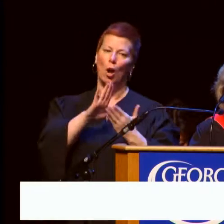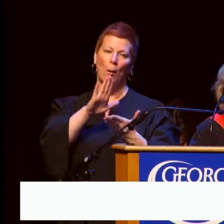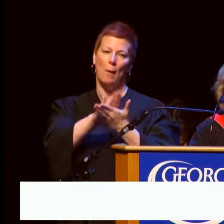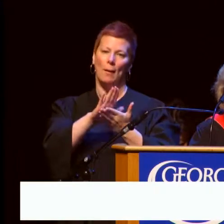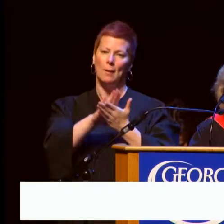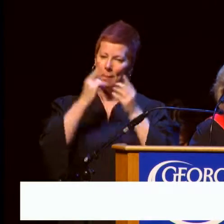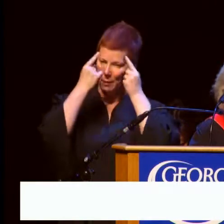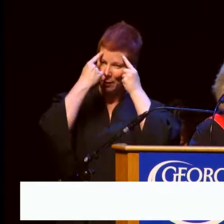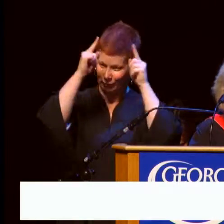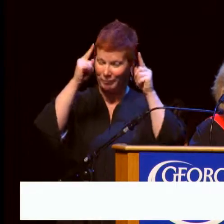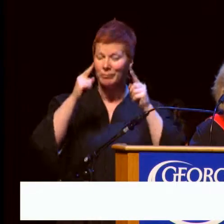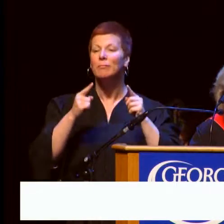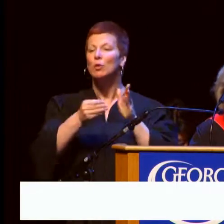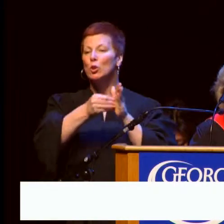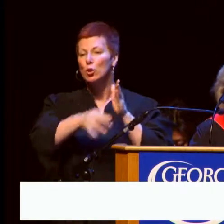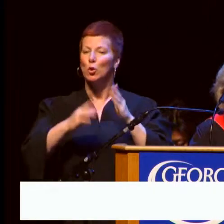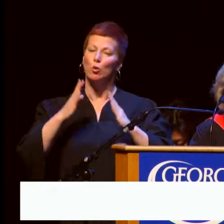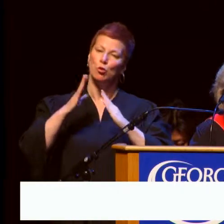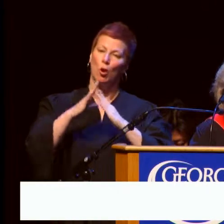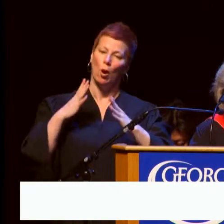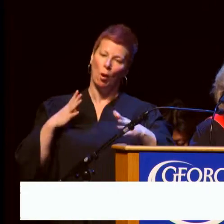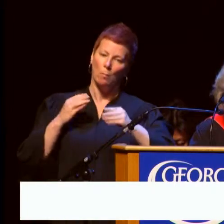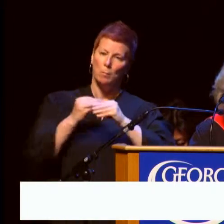WITH THE HIGHEST CUMULATIVE GRADE POINT AVERAGE.